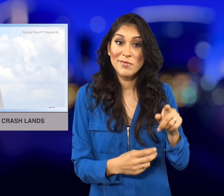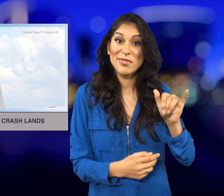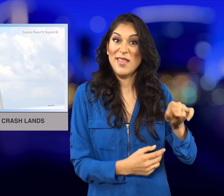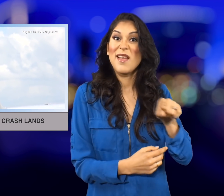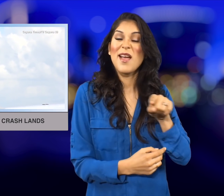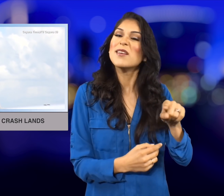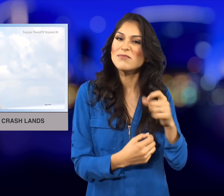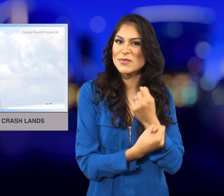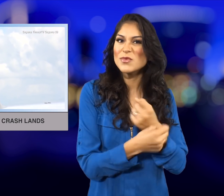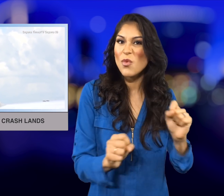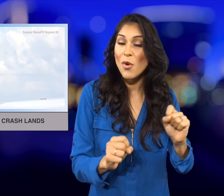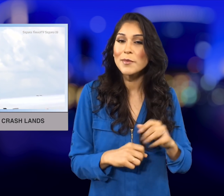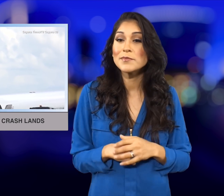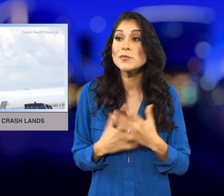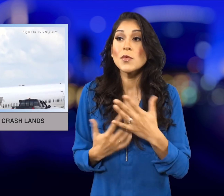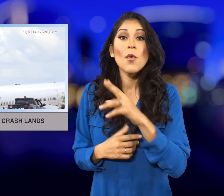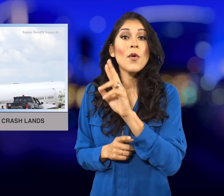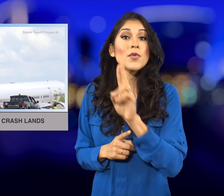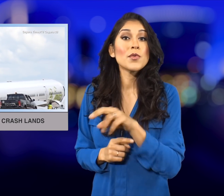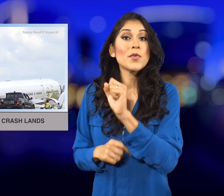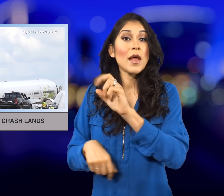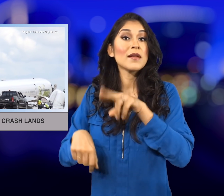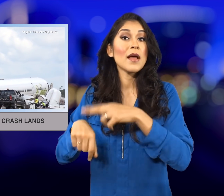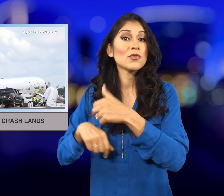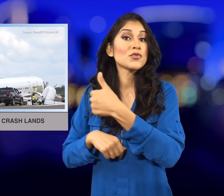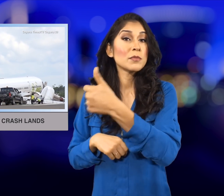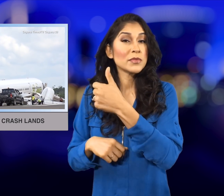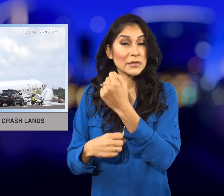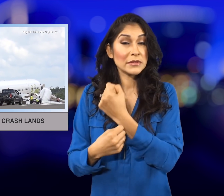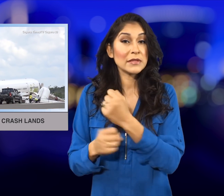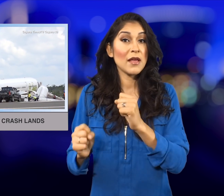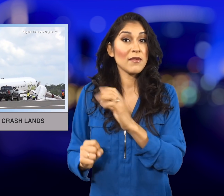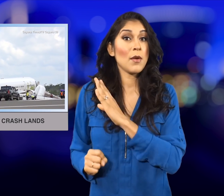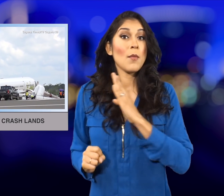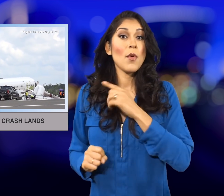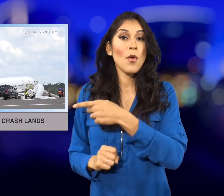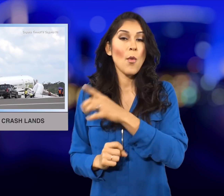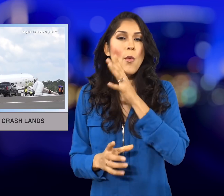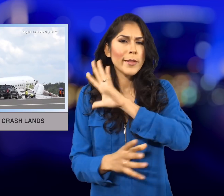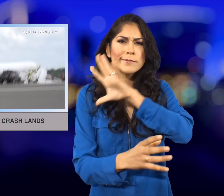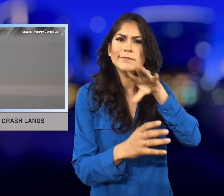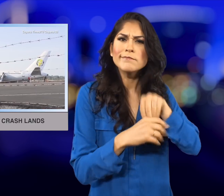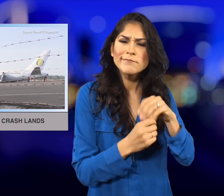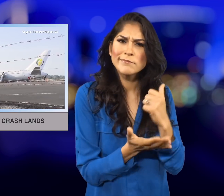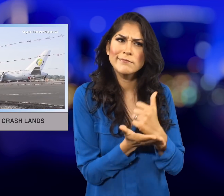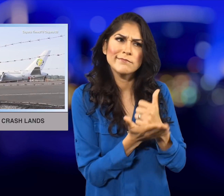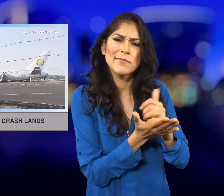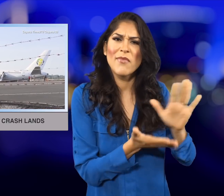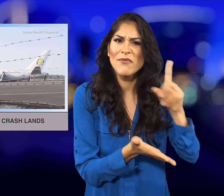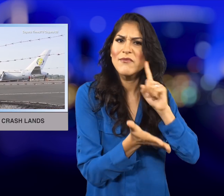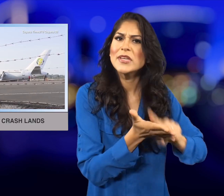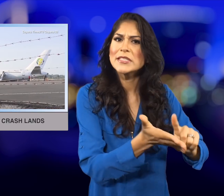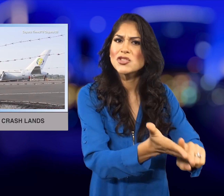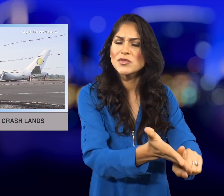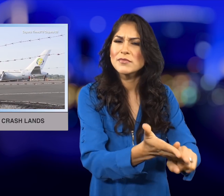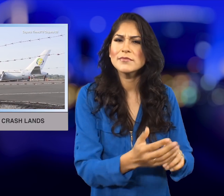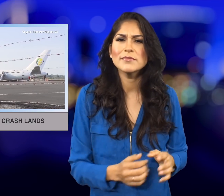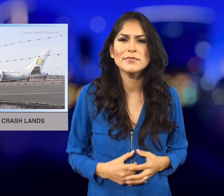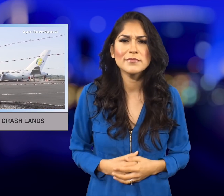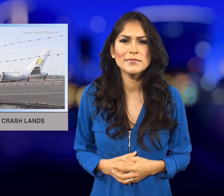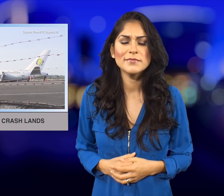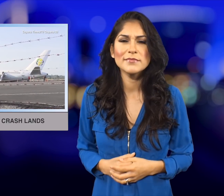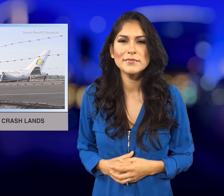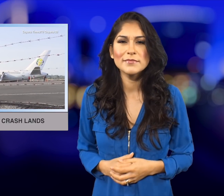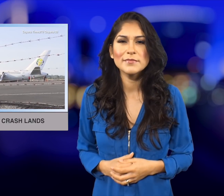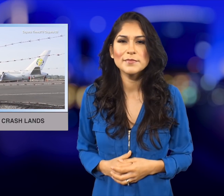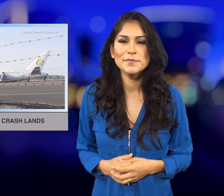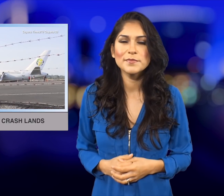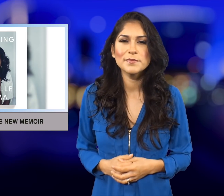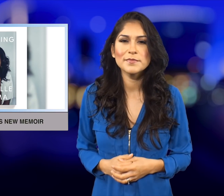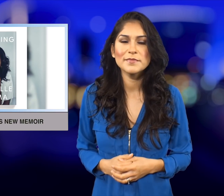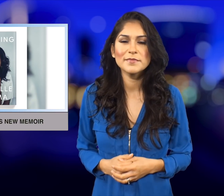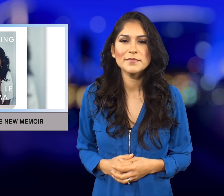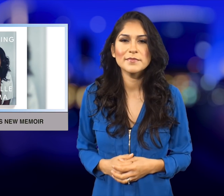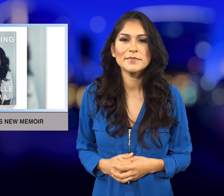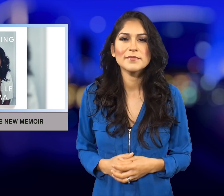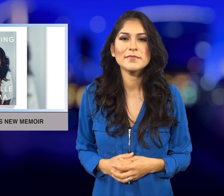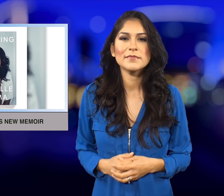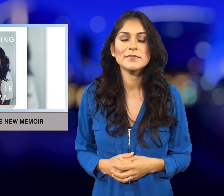and that the US National Transportation Safety Board will be assisting in the investigation.